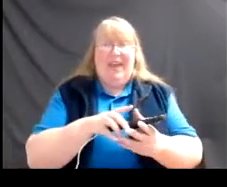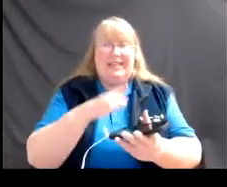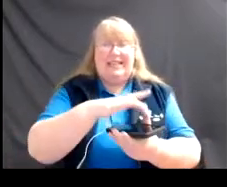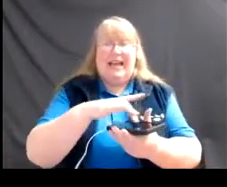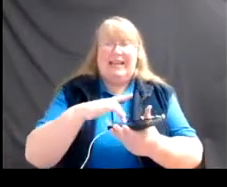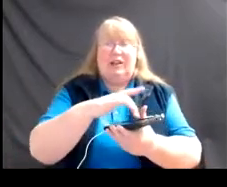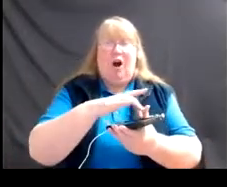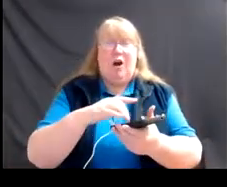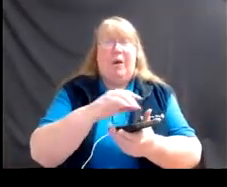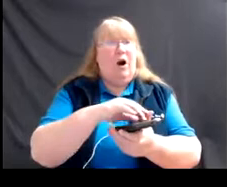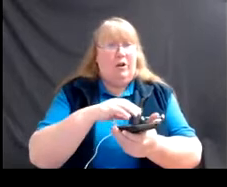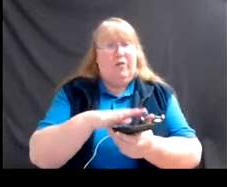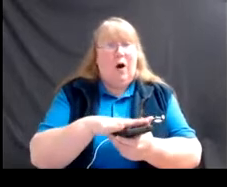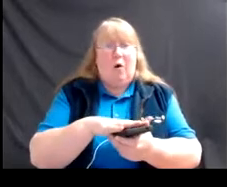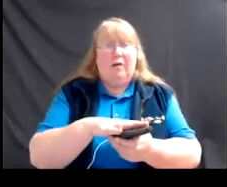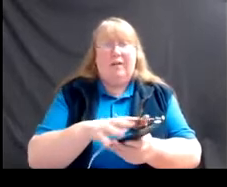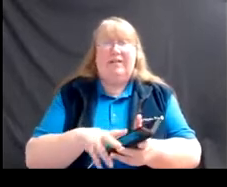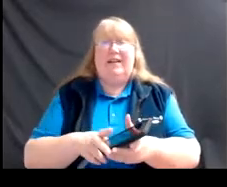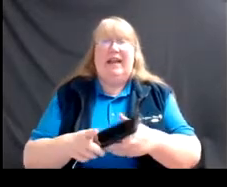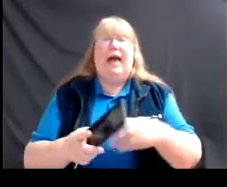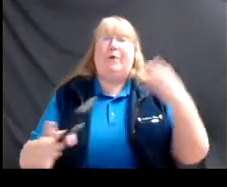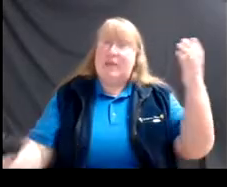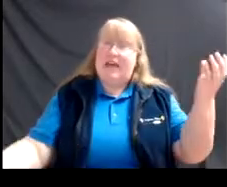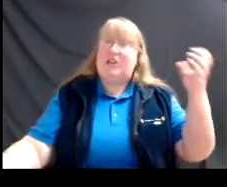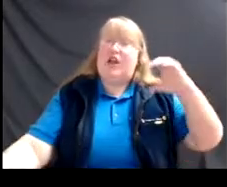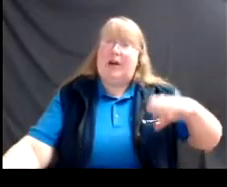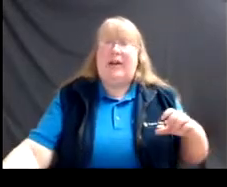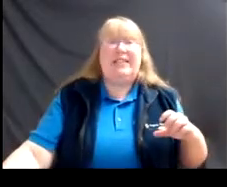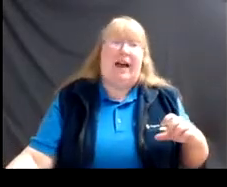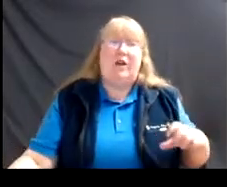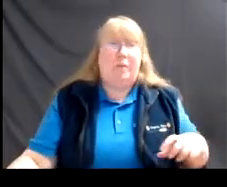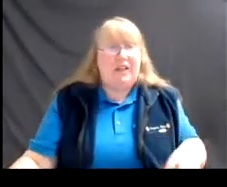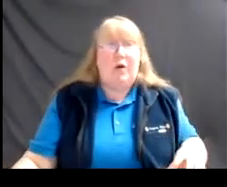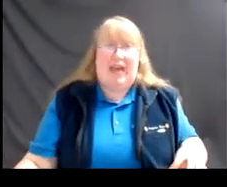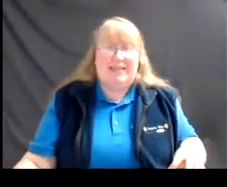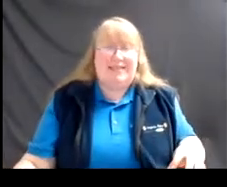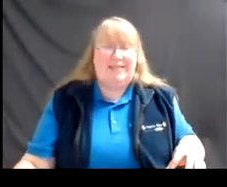and set the alarm on your phone and put the bed shaker inside your pillow case.